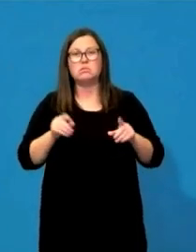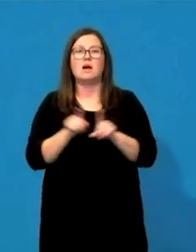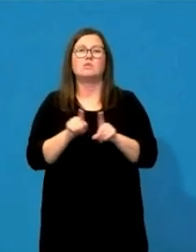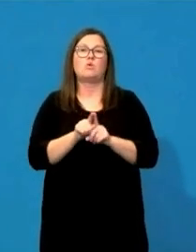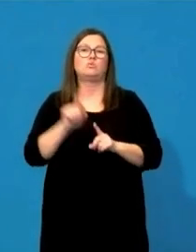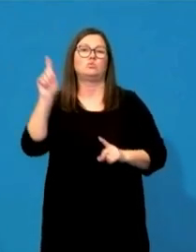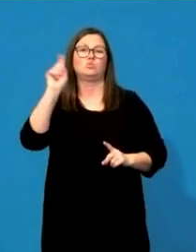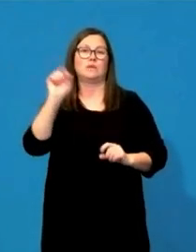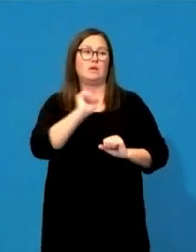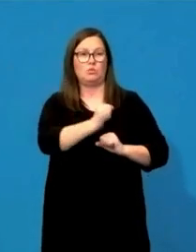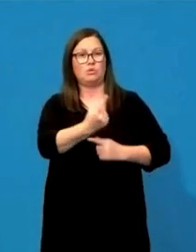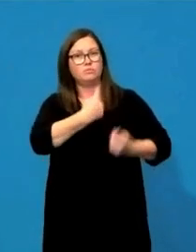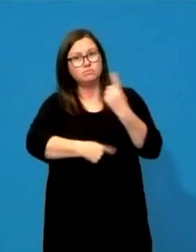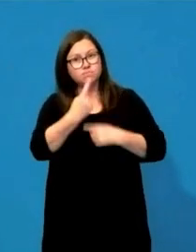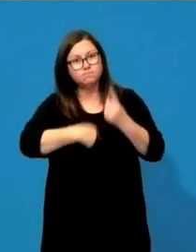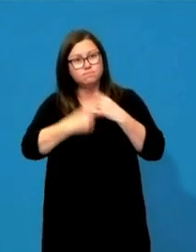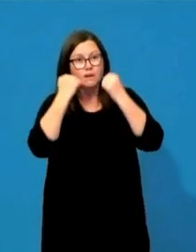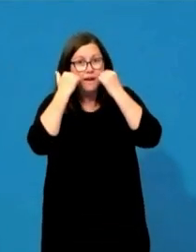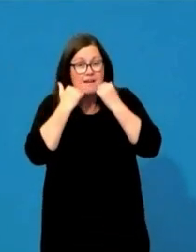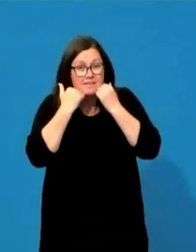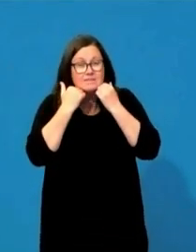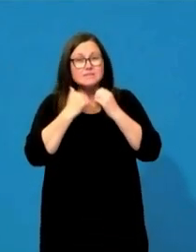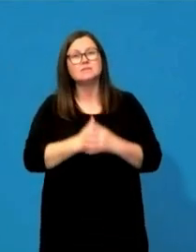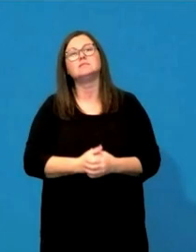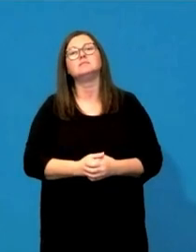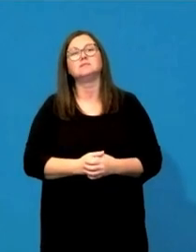course, in the research work that you have both carried out.